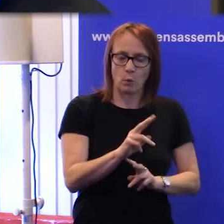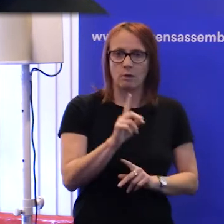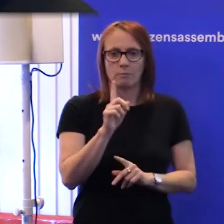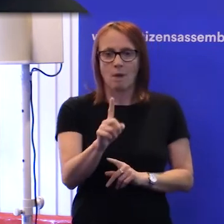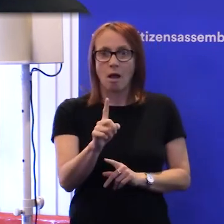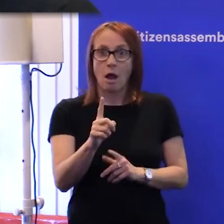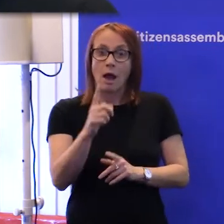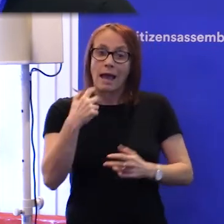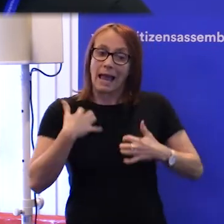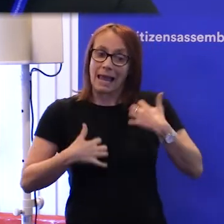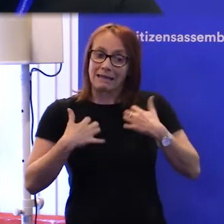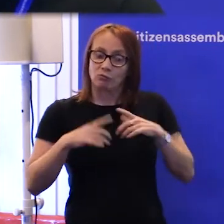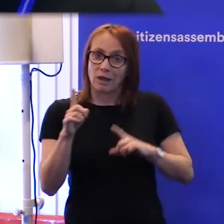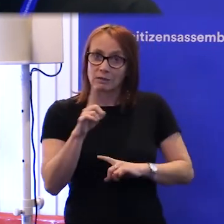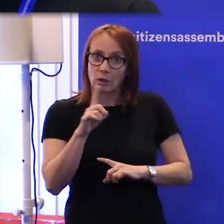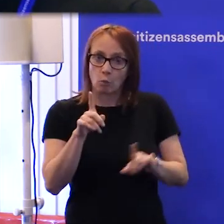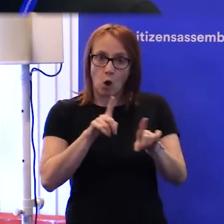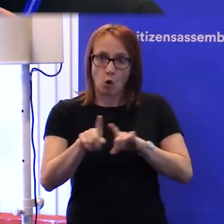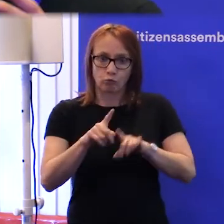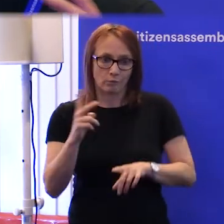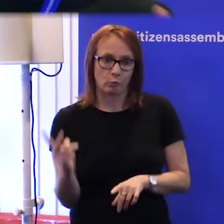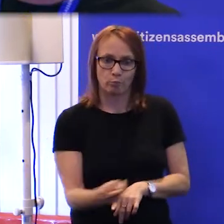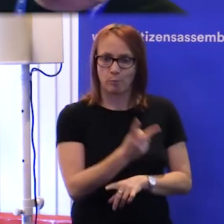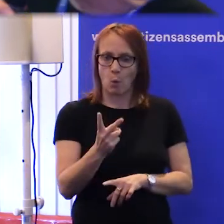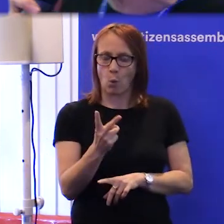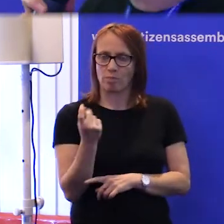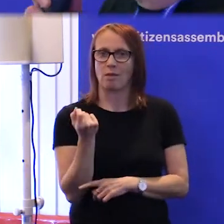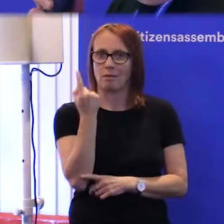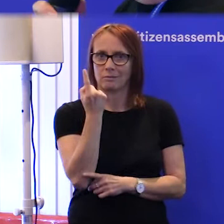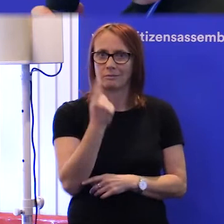is try to understand both worldviews because what you might find there's a